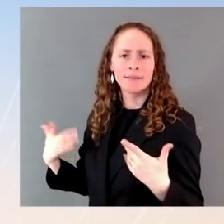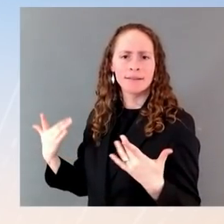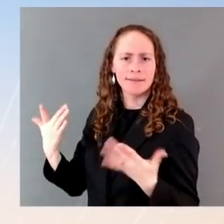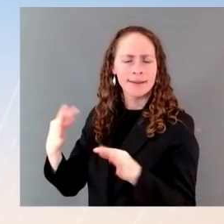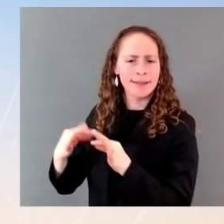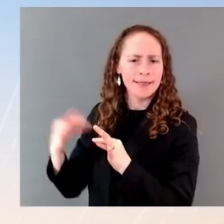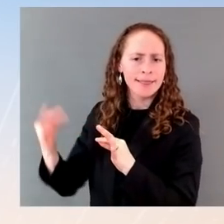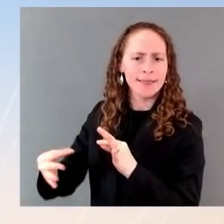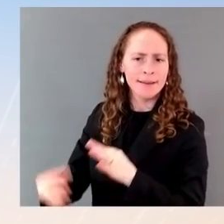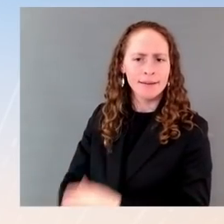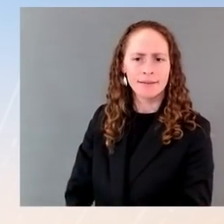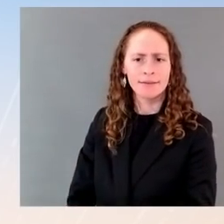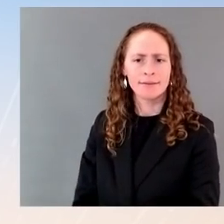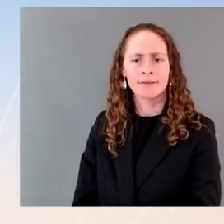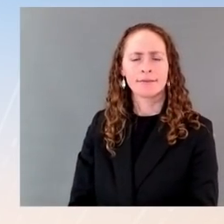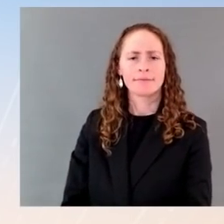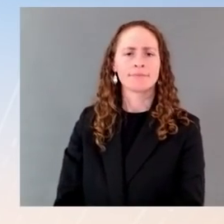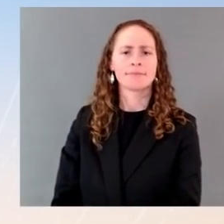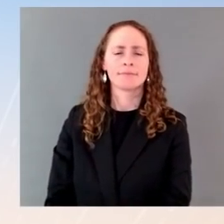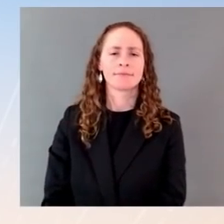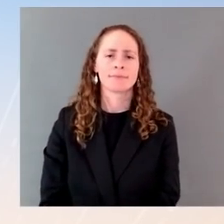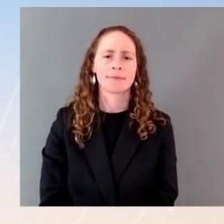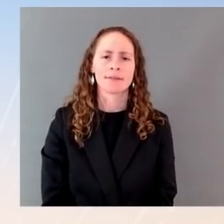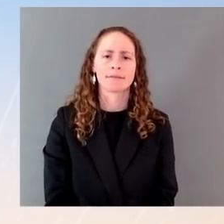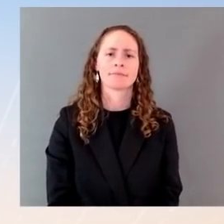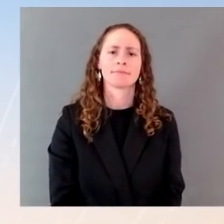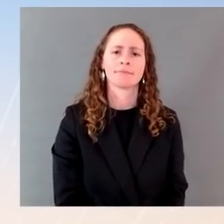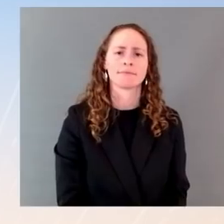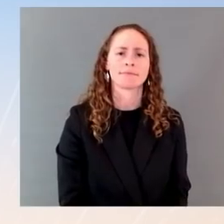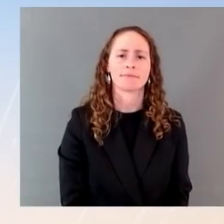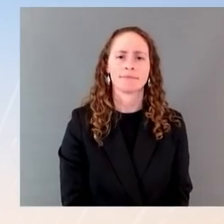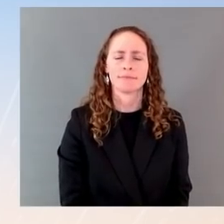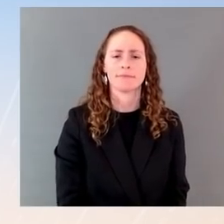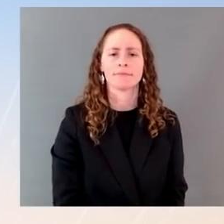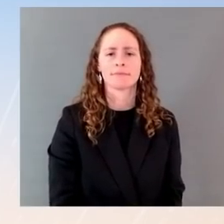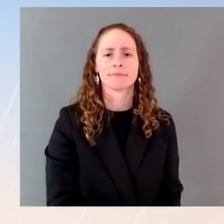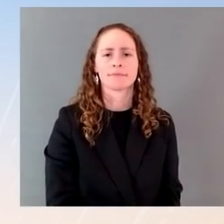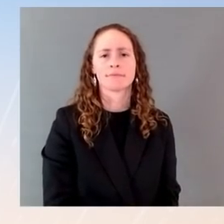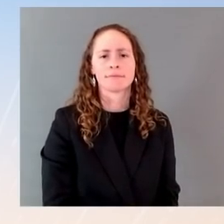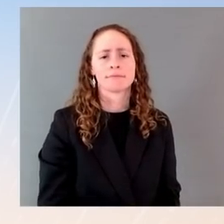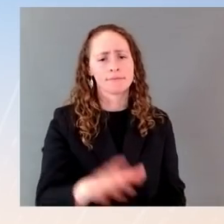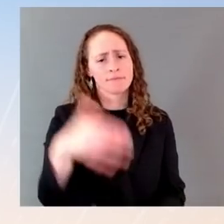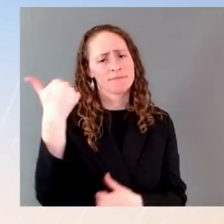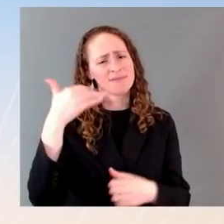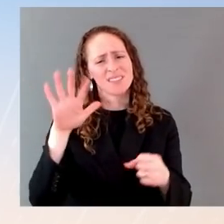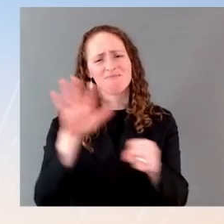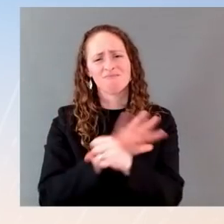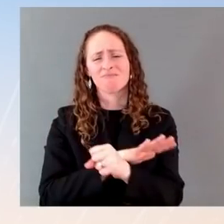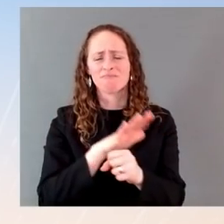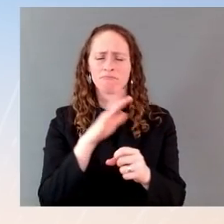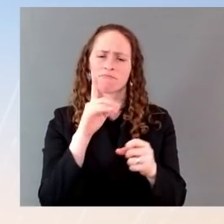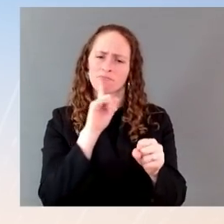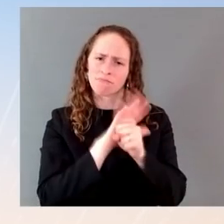something he has stated many times in the past as Vice President, running for office, et cetera. I'm sure I can get you an update from the Department of Defense